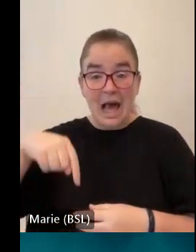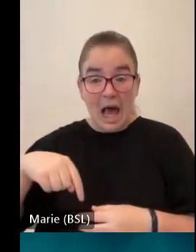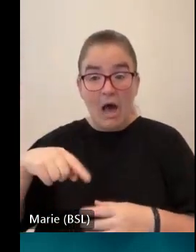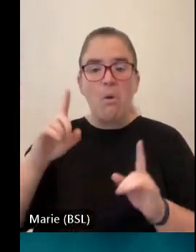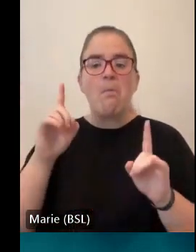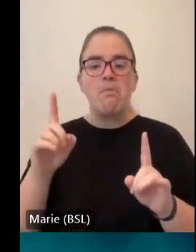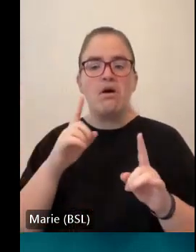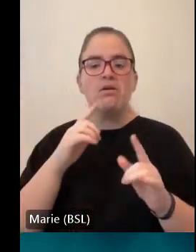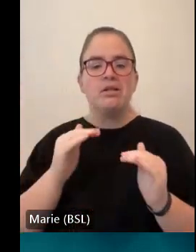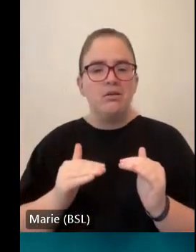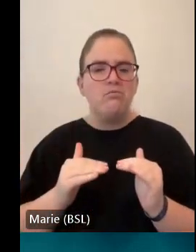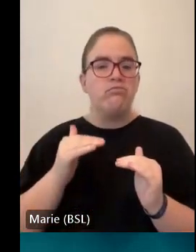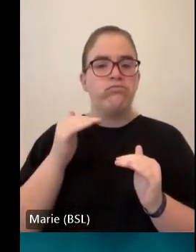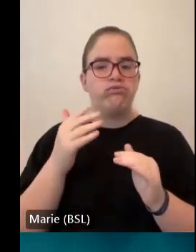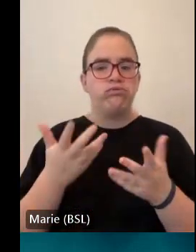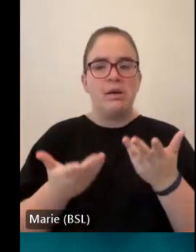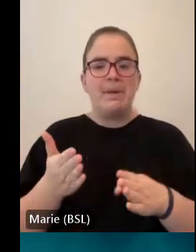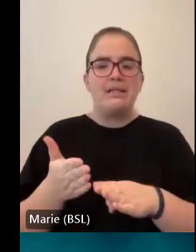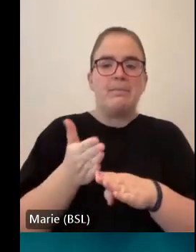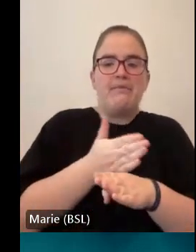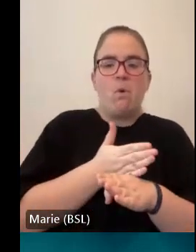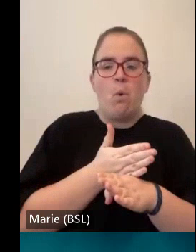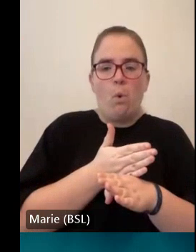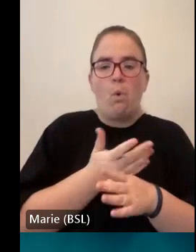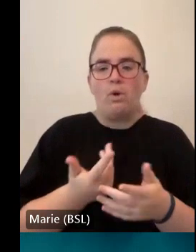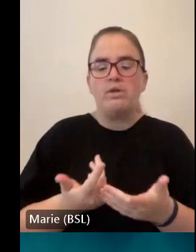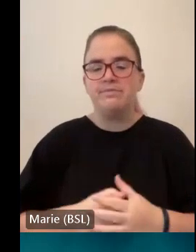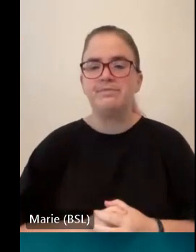prepandemic levels, so it dropped back, but higher still.